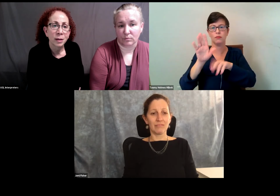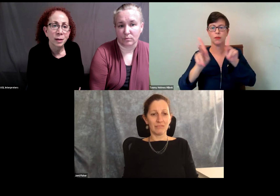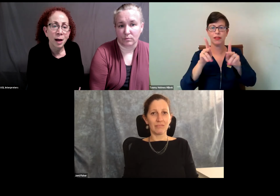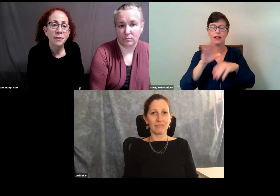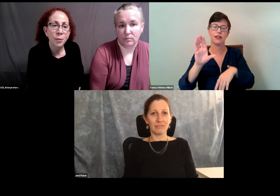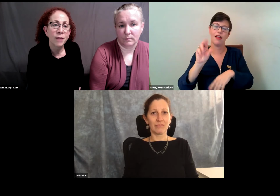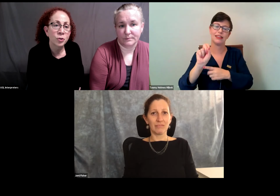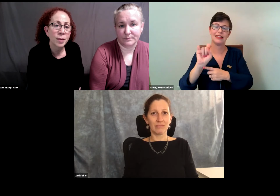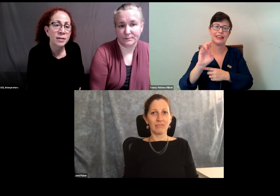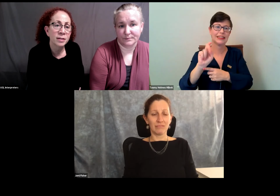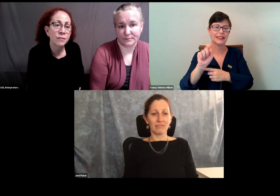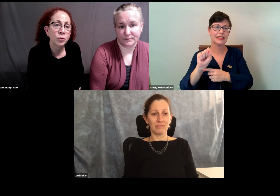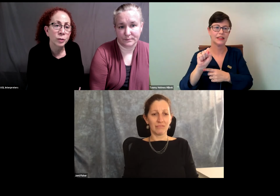I think that would have a tremendous influence.